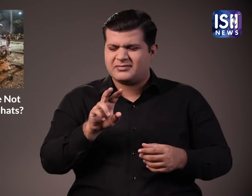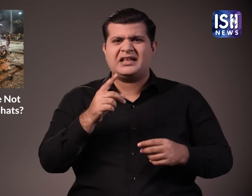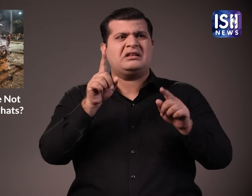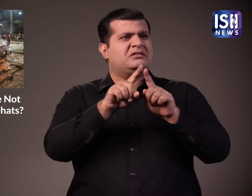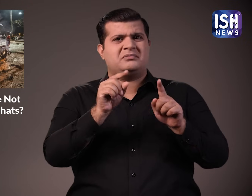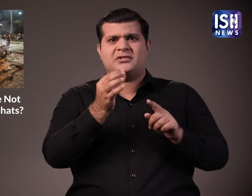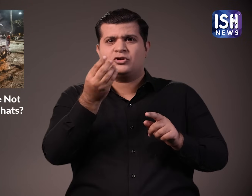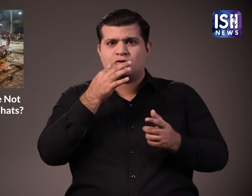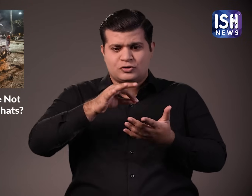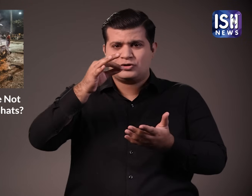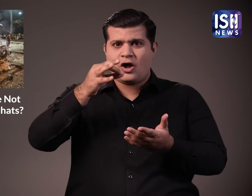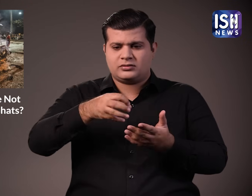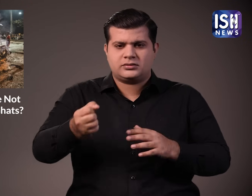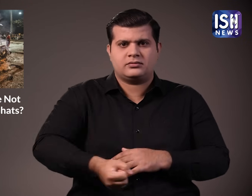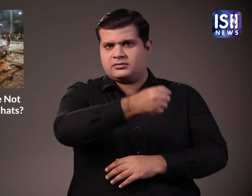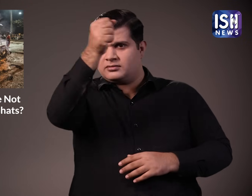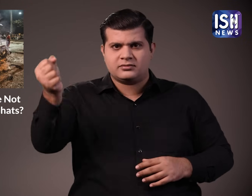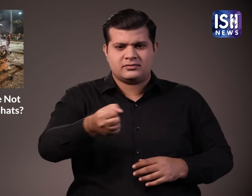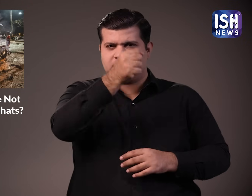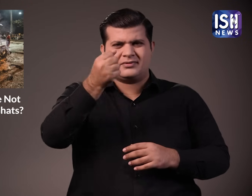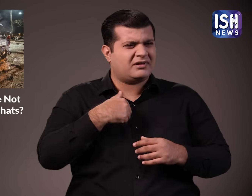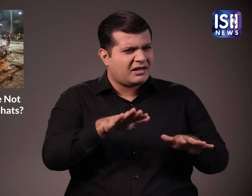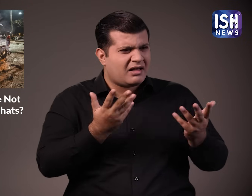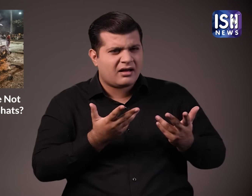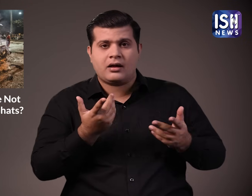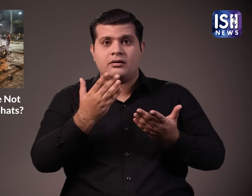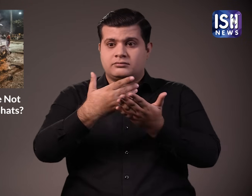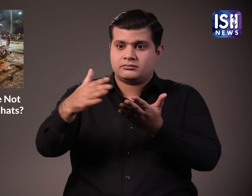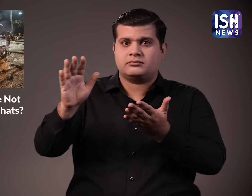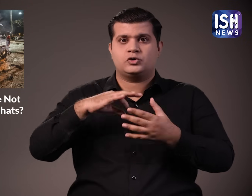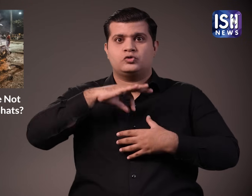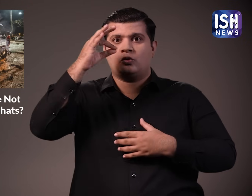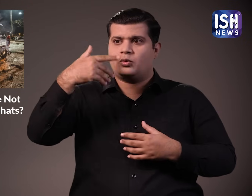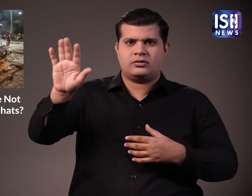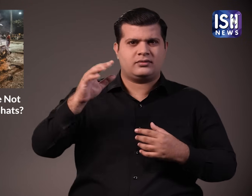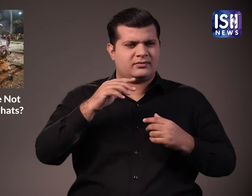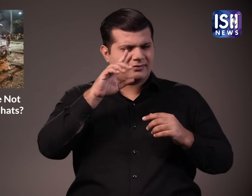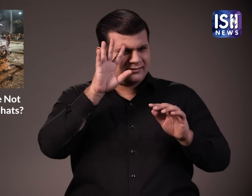After the last rites, some people even use salt to ward off the spirit of the deceased.